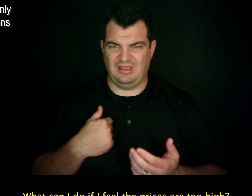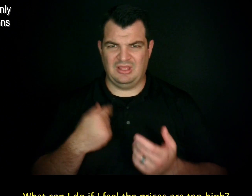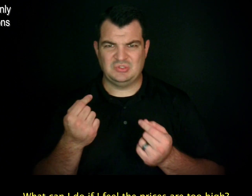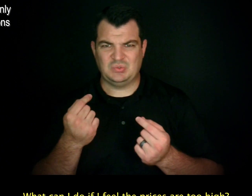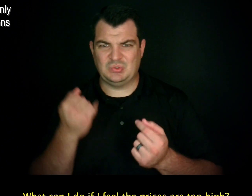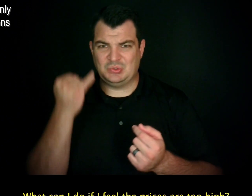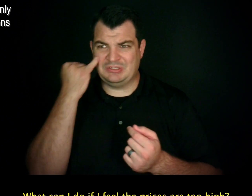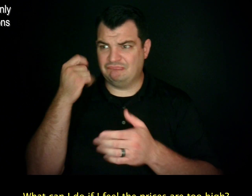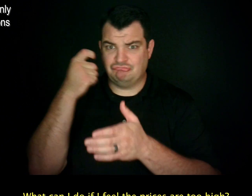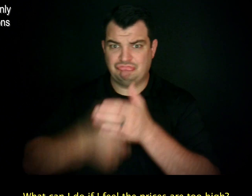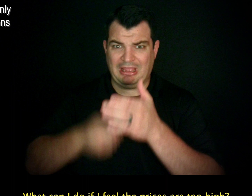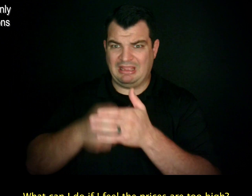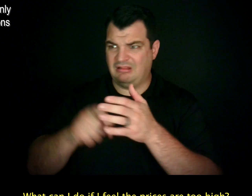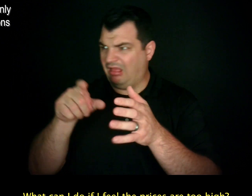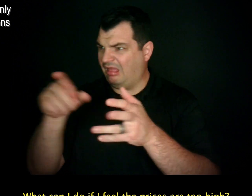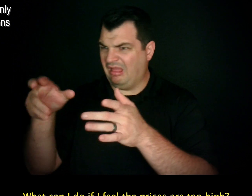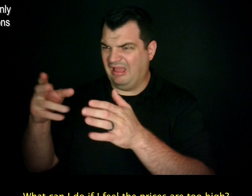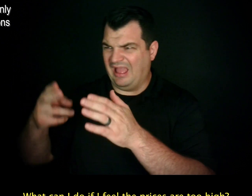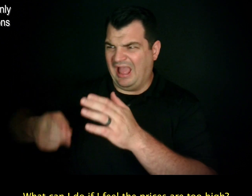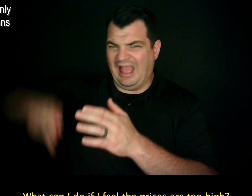What can I do if I feel the prices are too high?